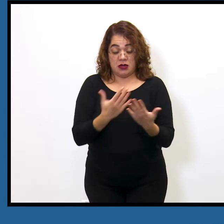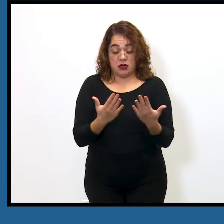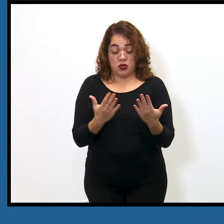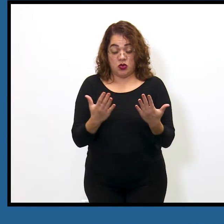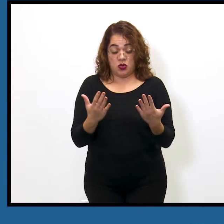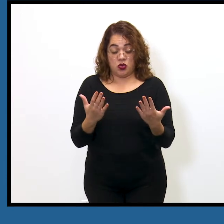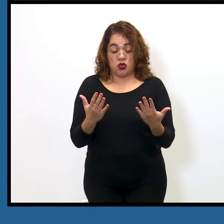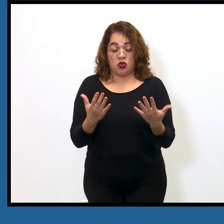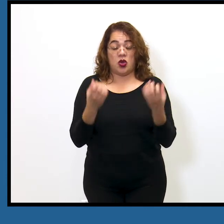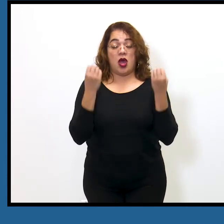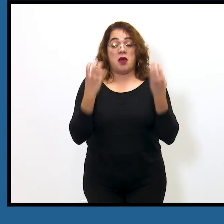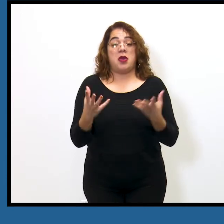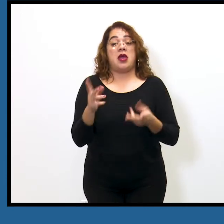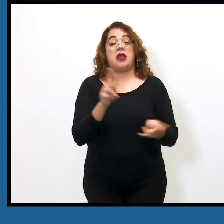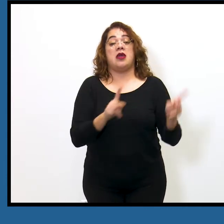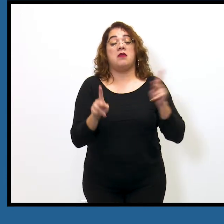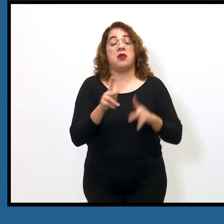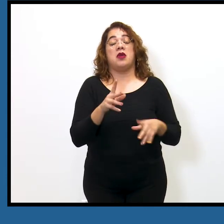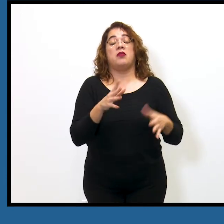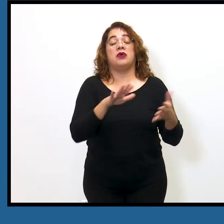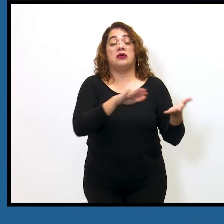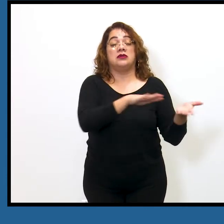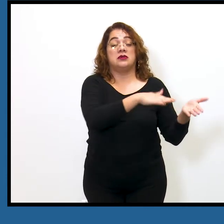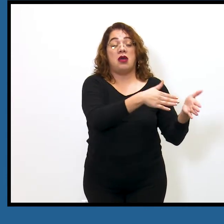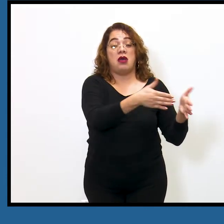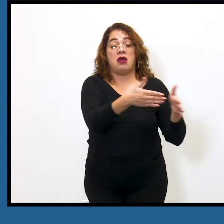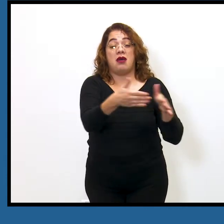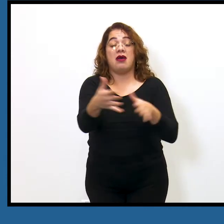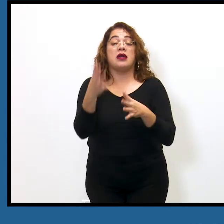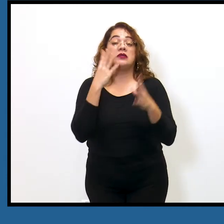that so many more are in our hospitals and they're struggling during what should be